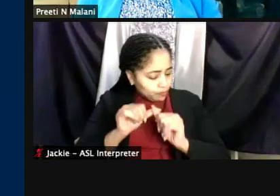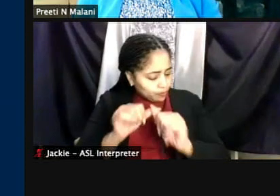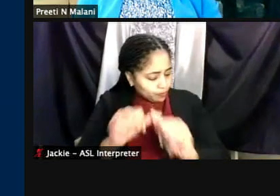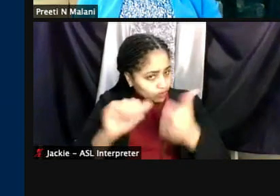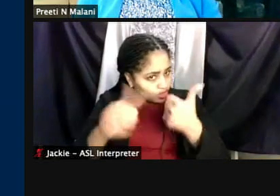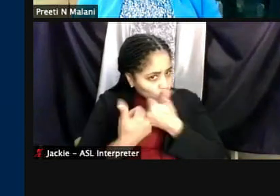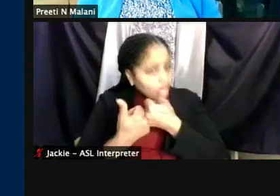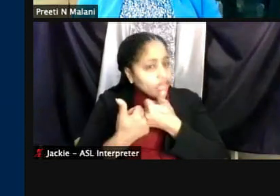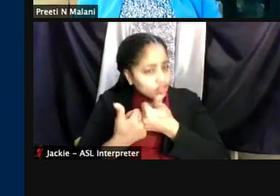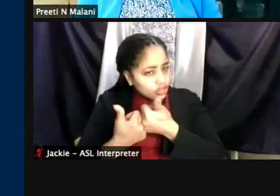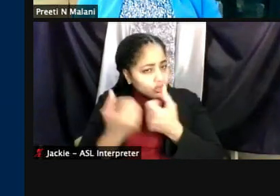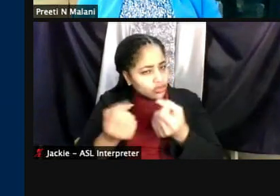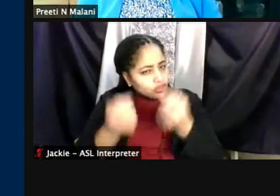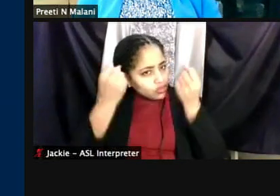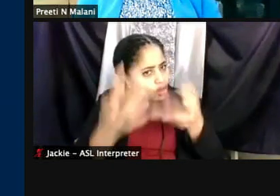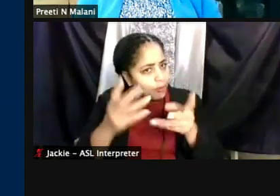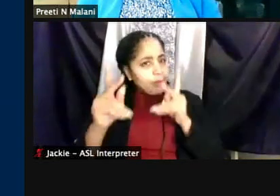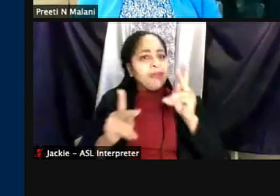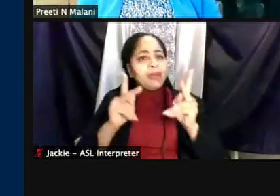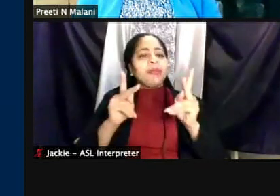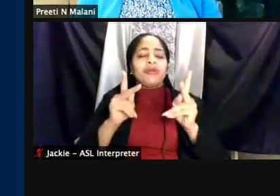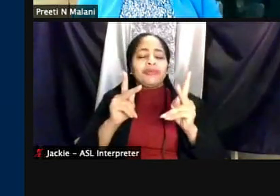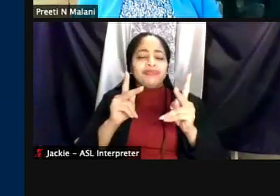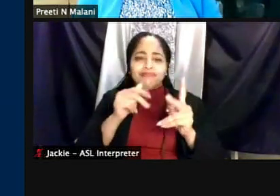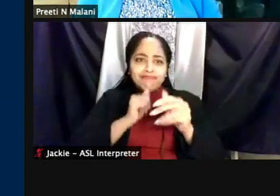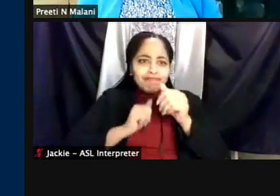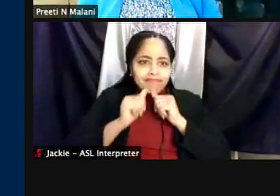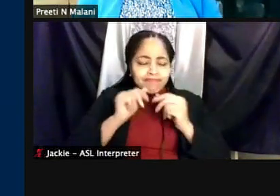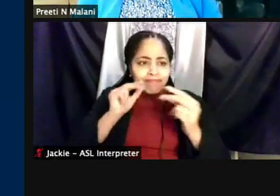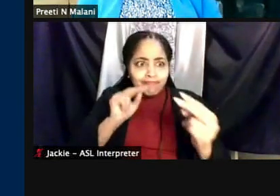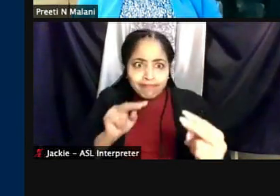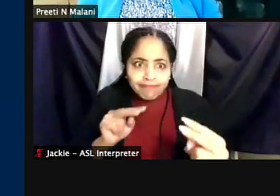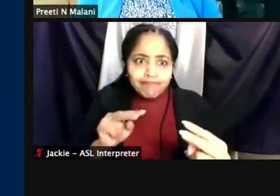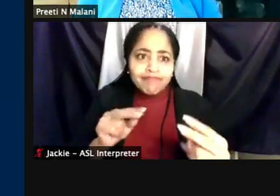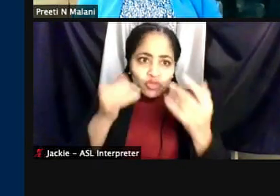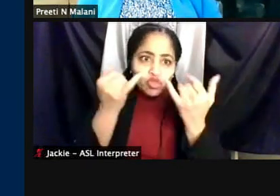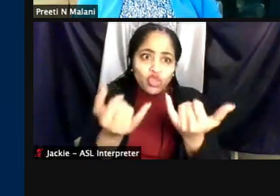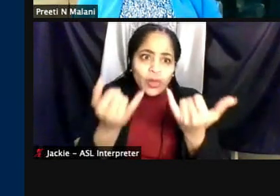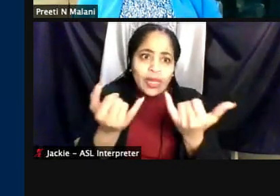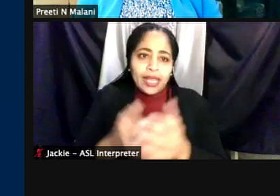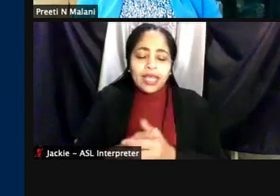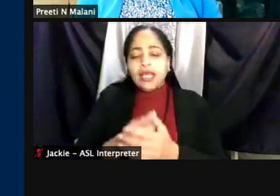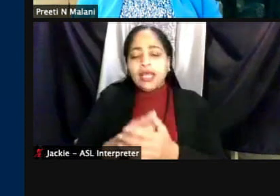that so many people are facing in the current context. And so to support faculty